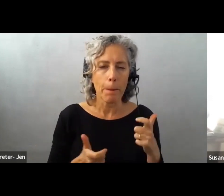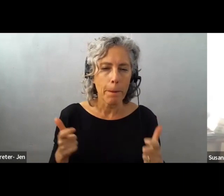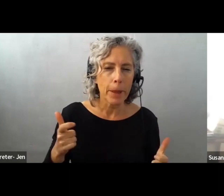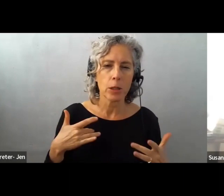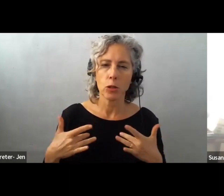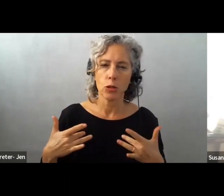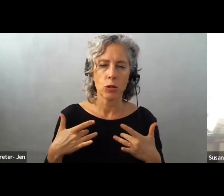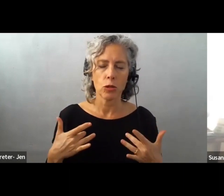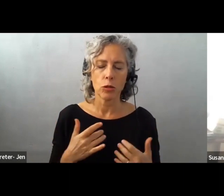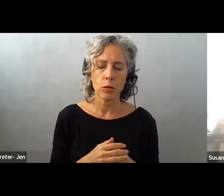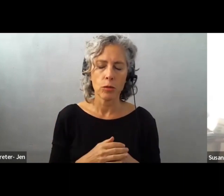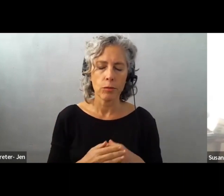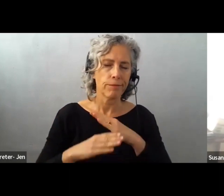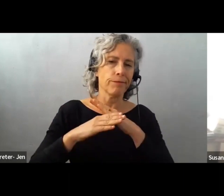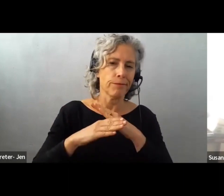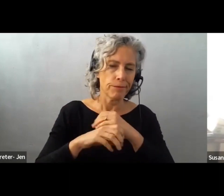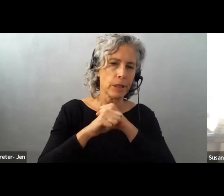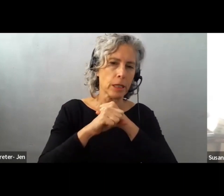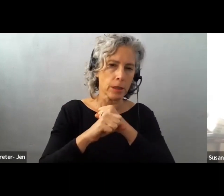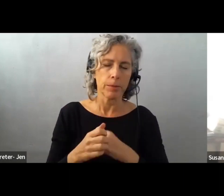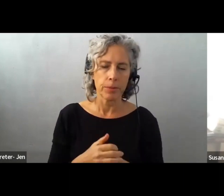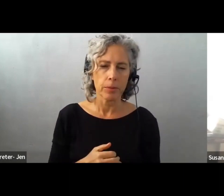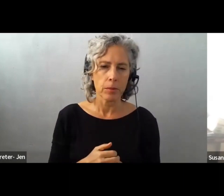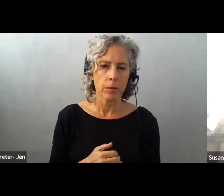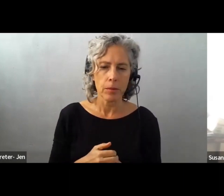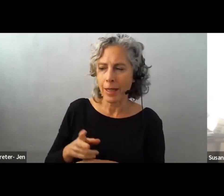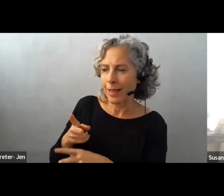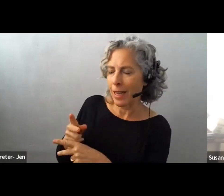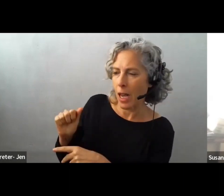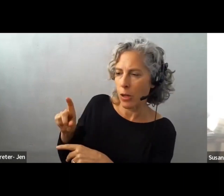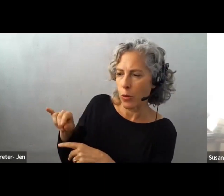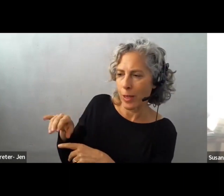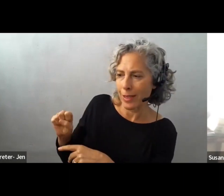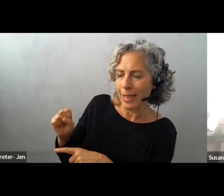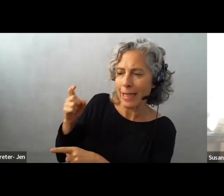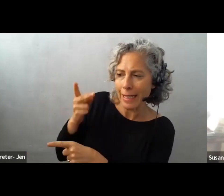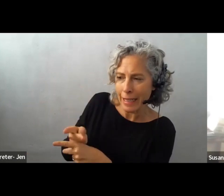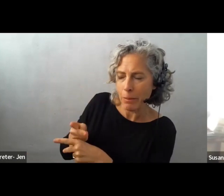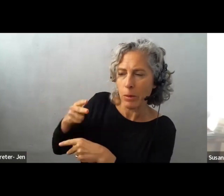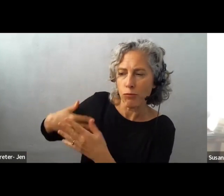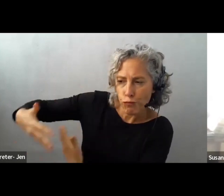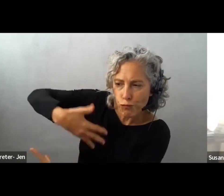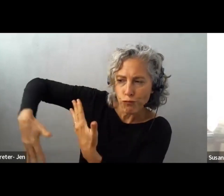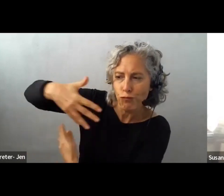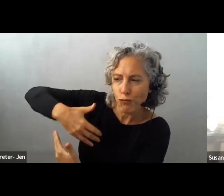along, was how to keep Andreas in the main stream of life as